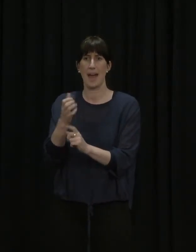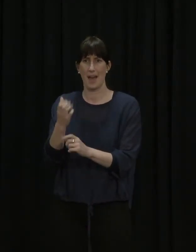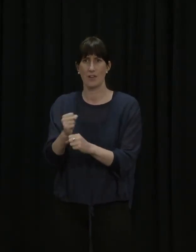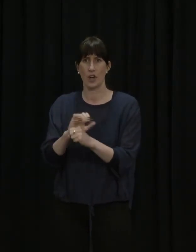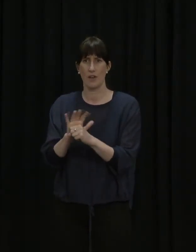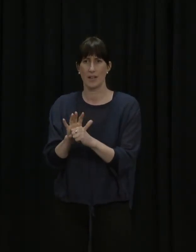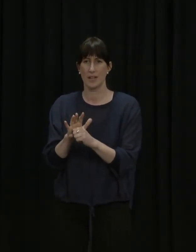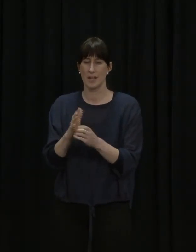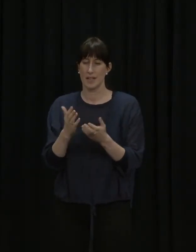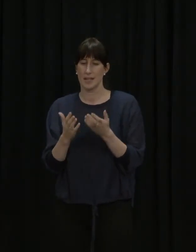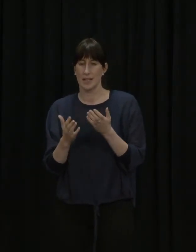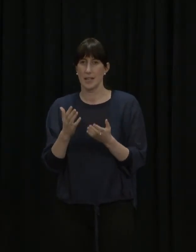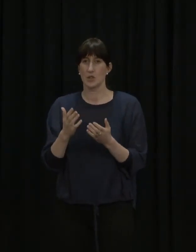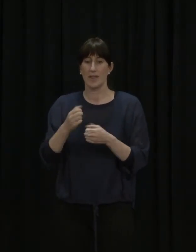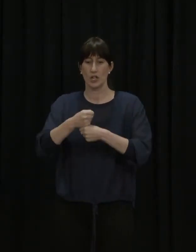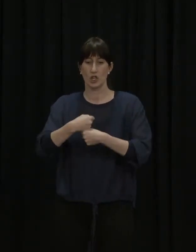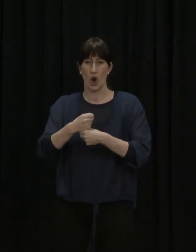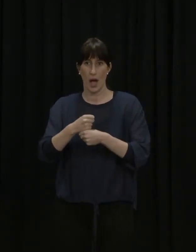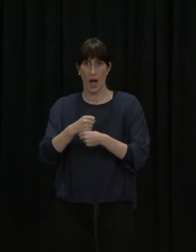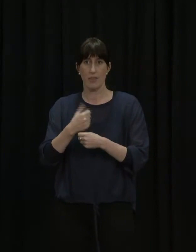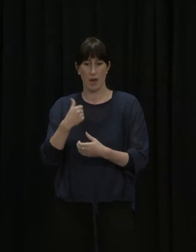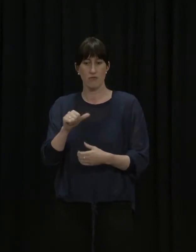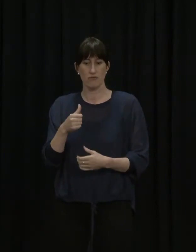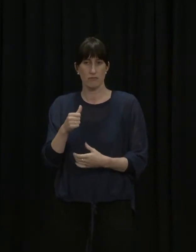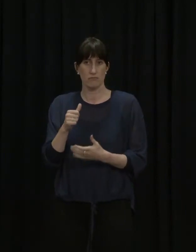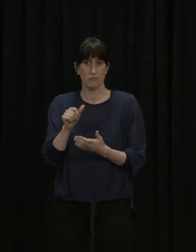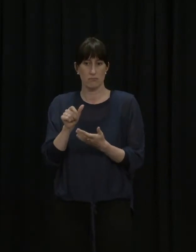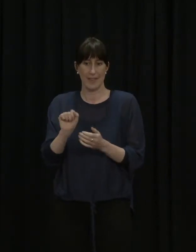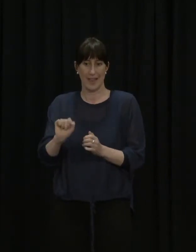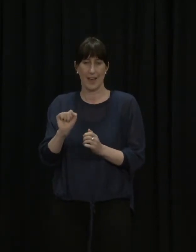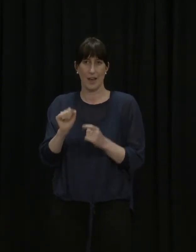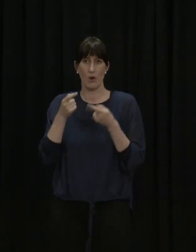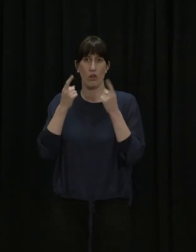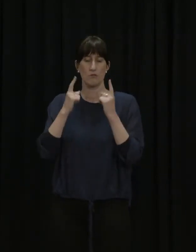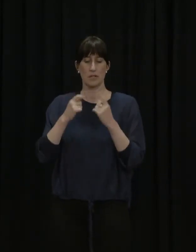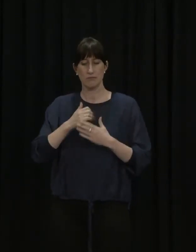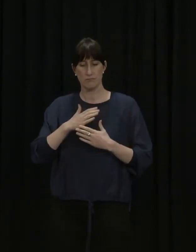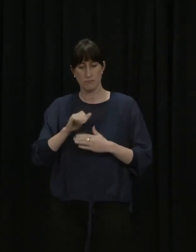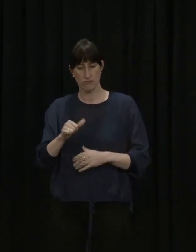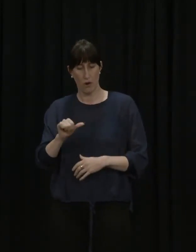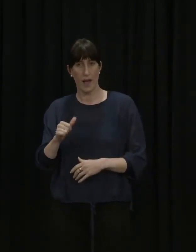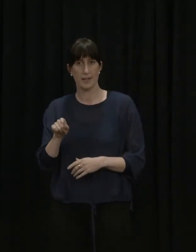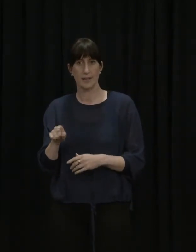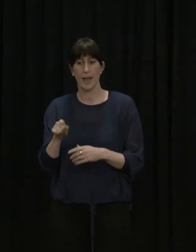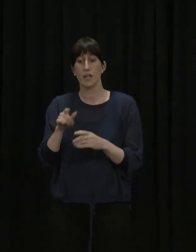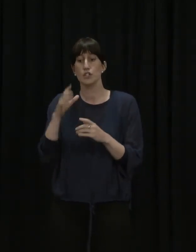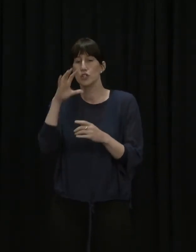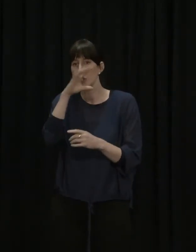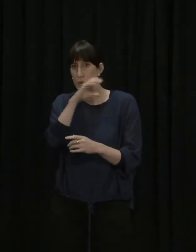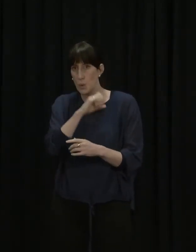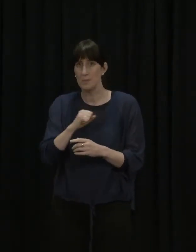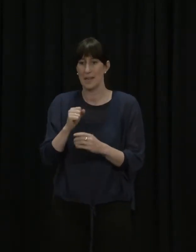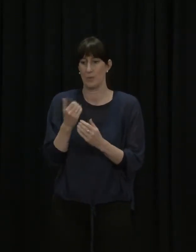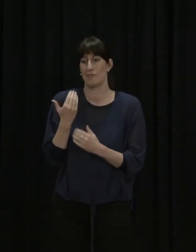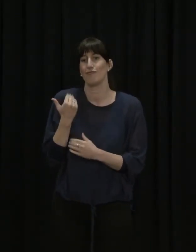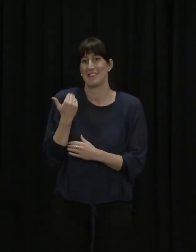when they arrived in Tonga.